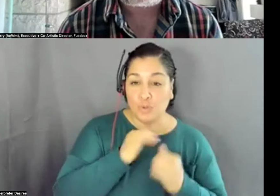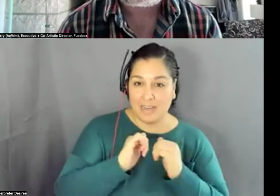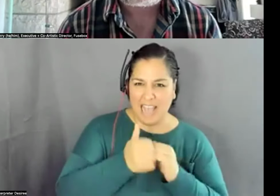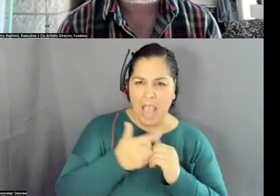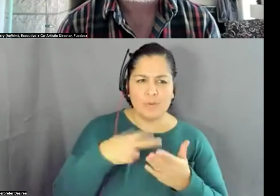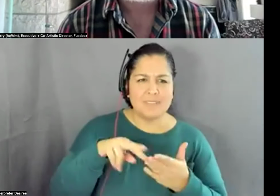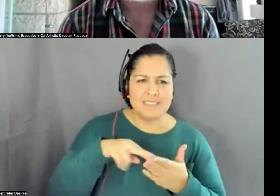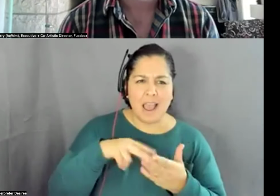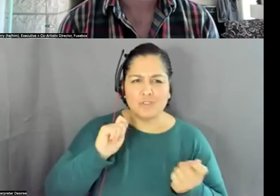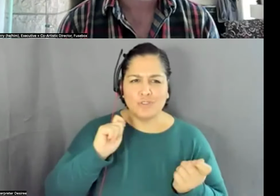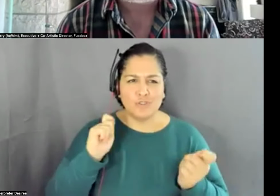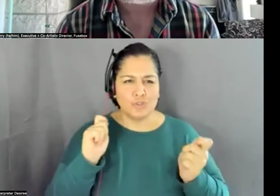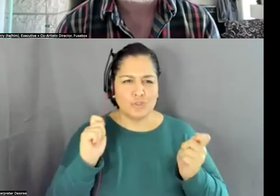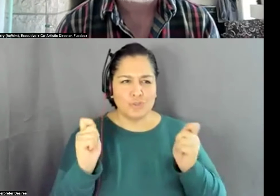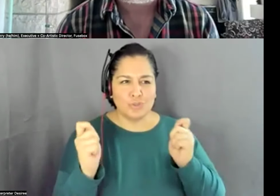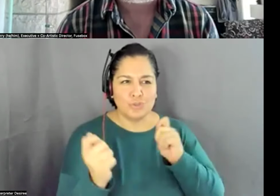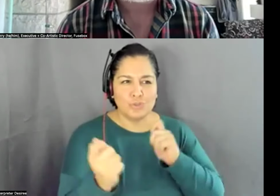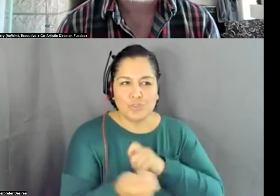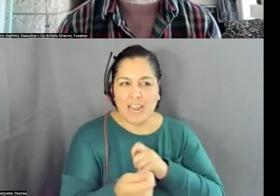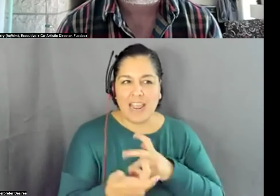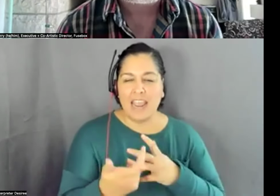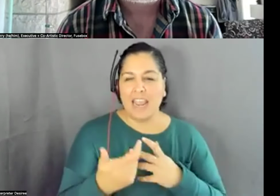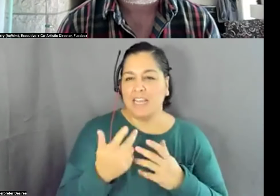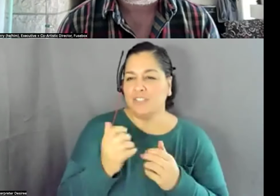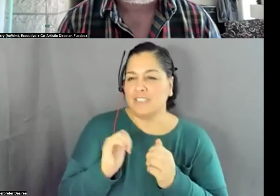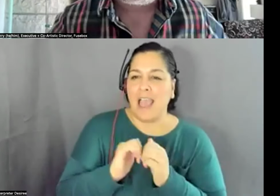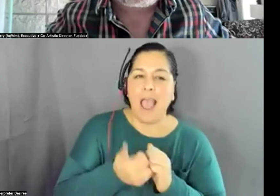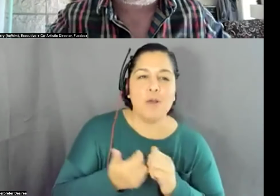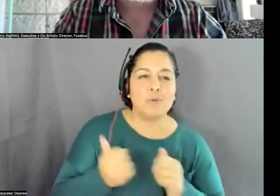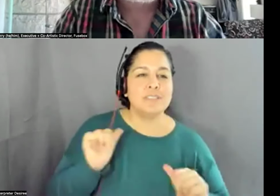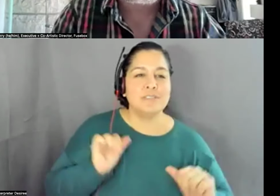How does, you know, theatricality in these, you know, these